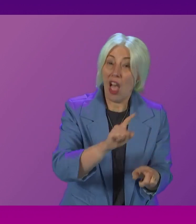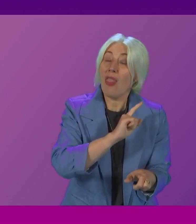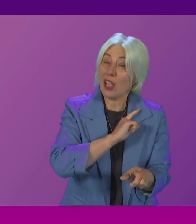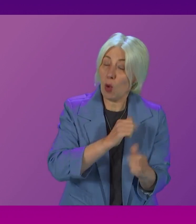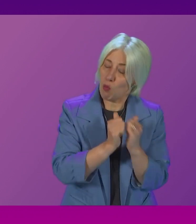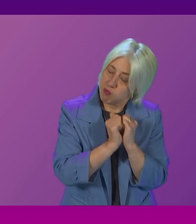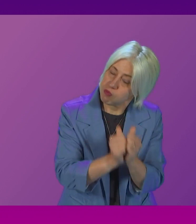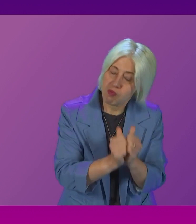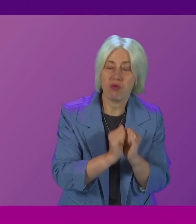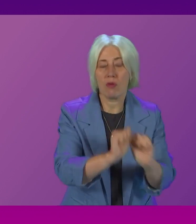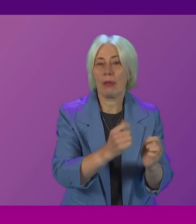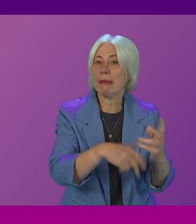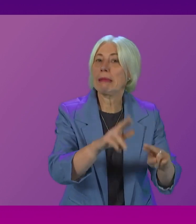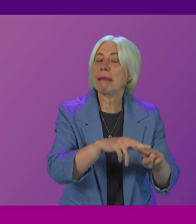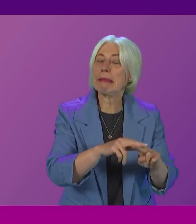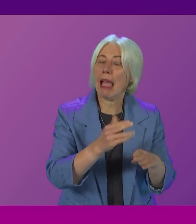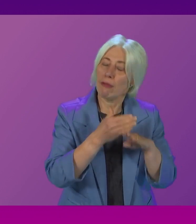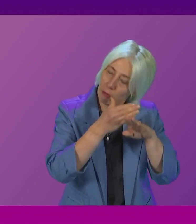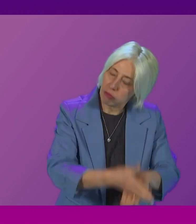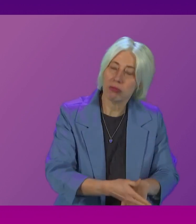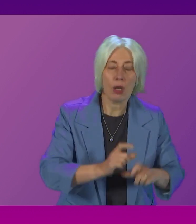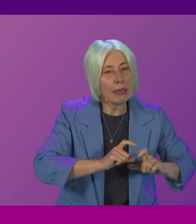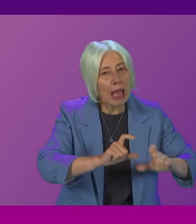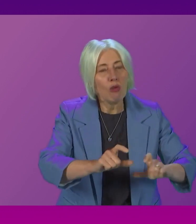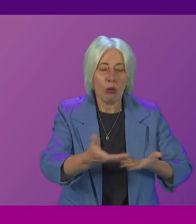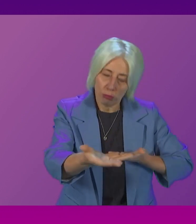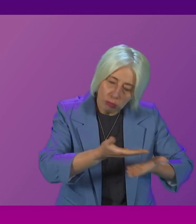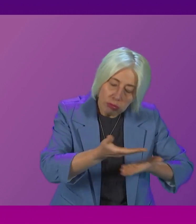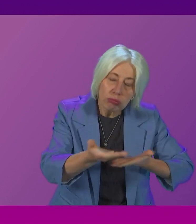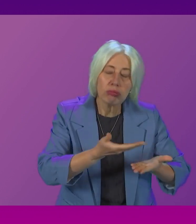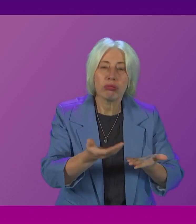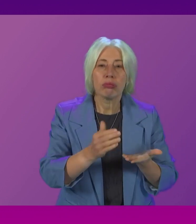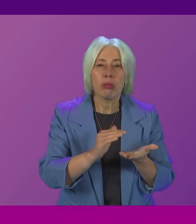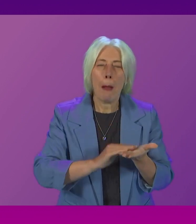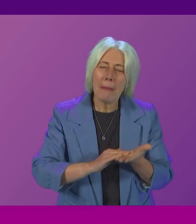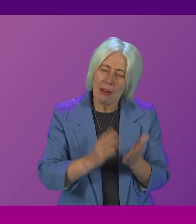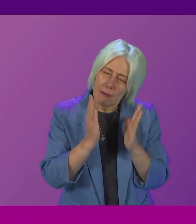value our healthcare workers. We will continue to have meaningful discussions to do everything